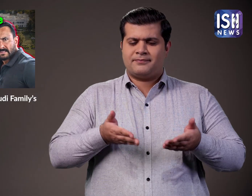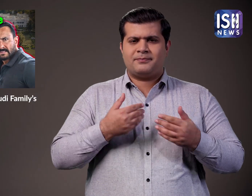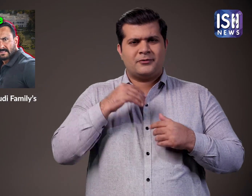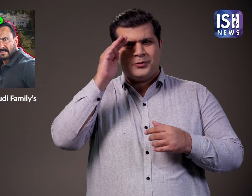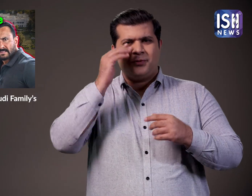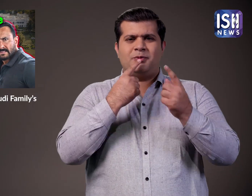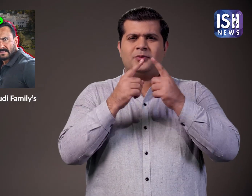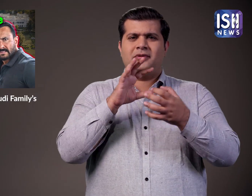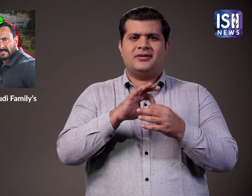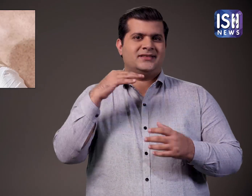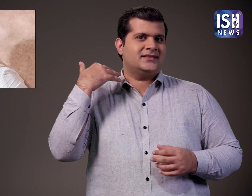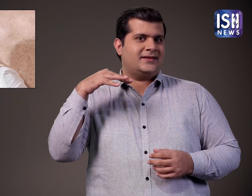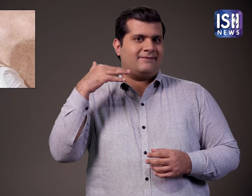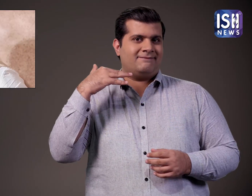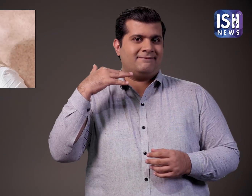This news is related to Saif Ali Khan.